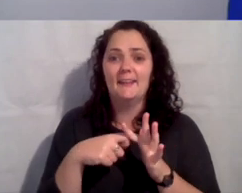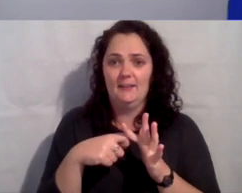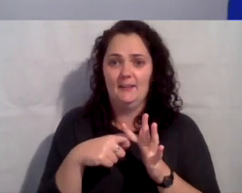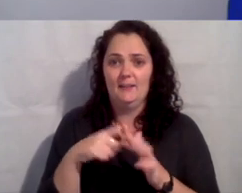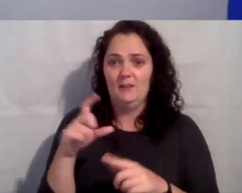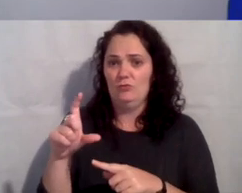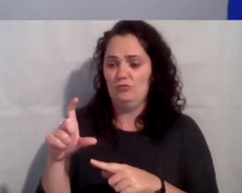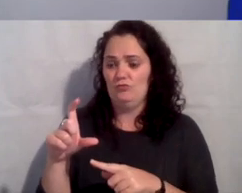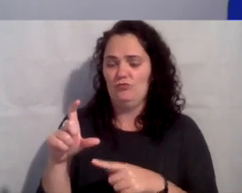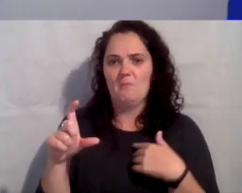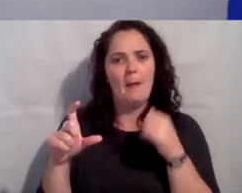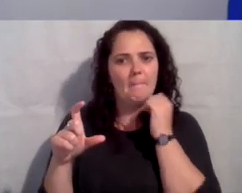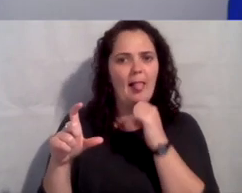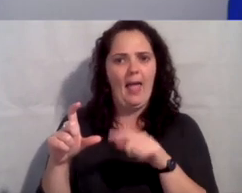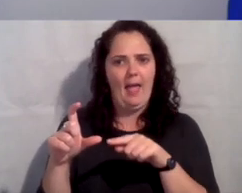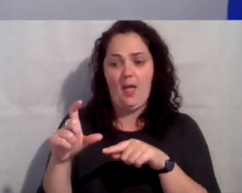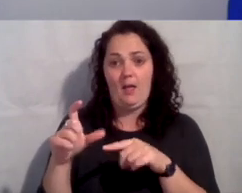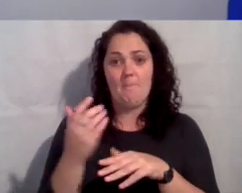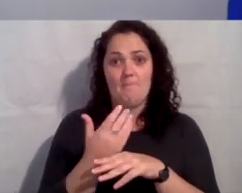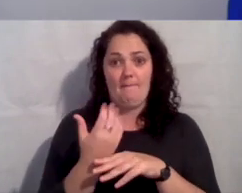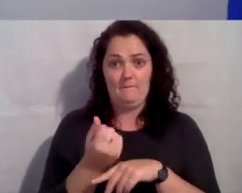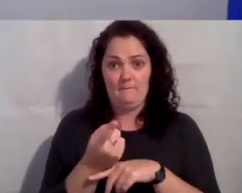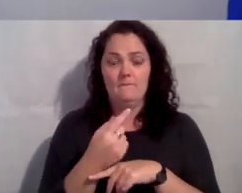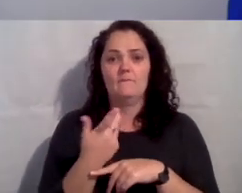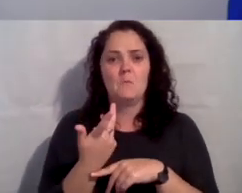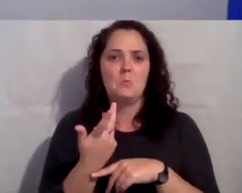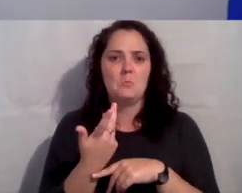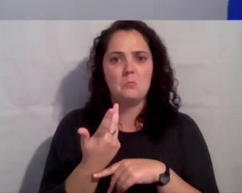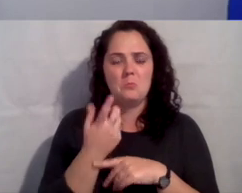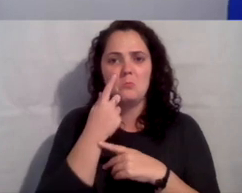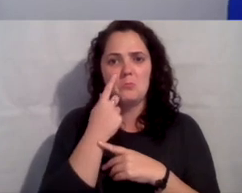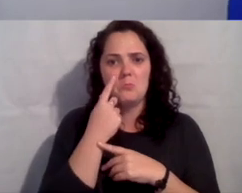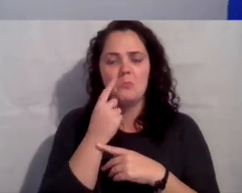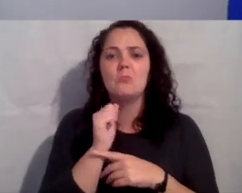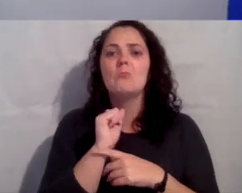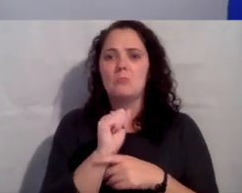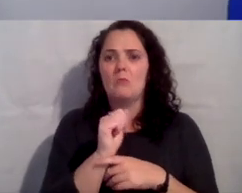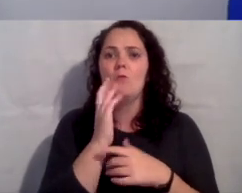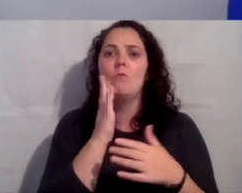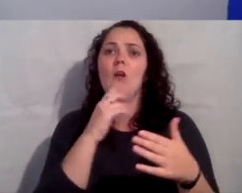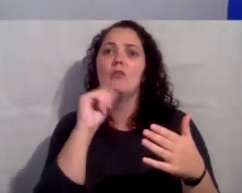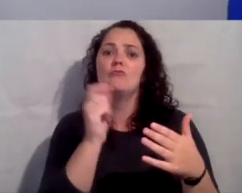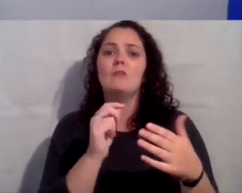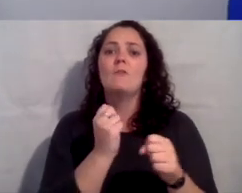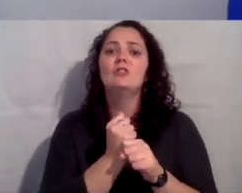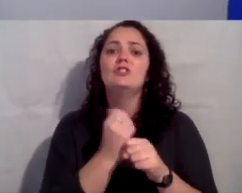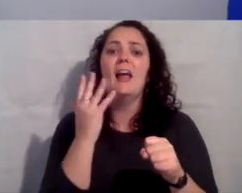got a lot a little bottle of black ink right here – a really nice technique that you can use with your willow charcoal when you're doing gesture drawing